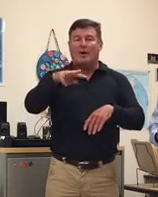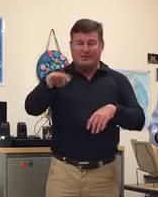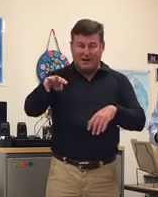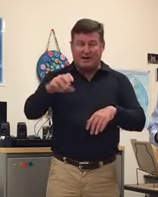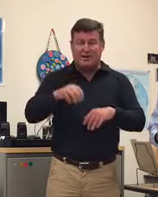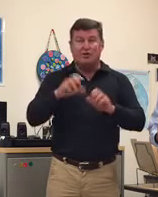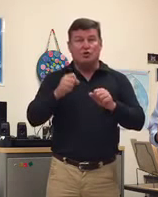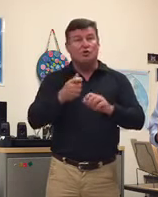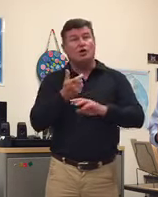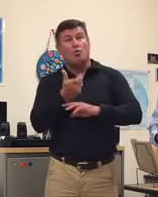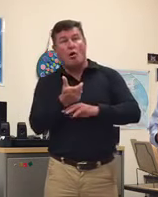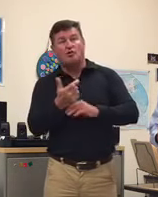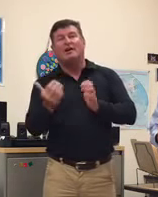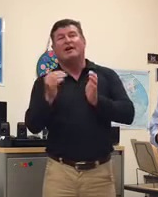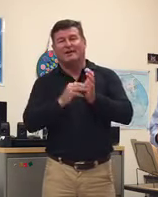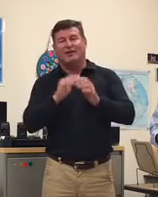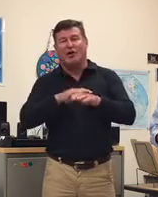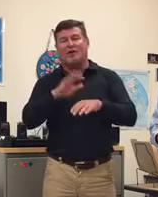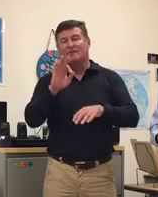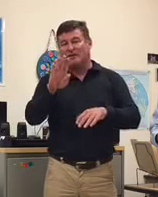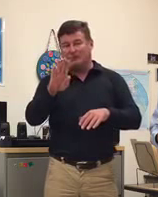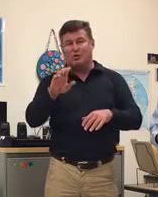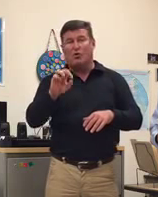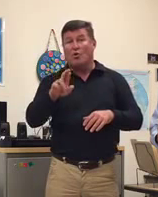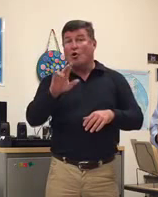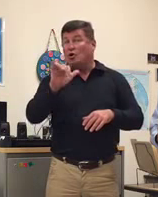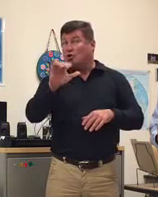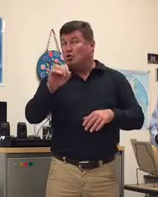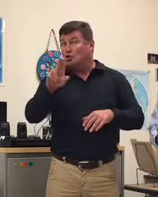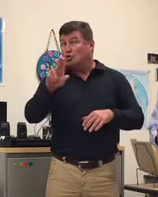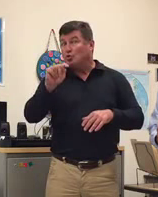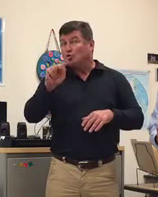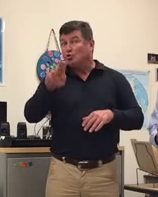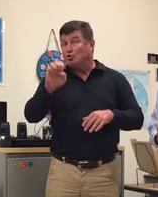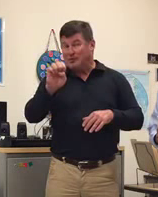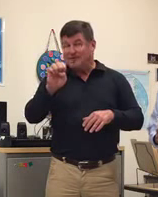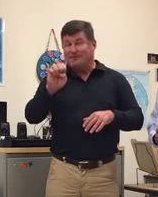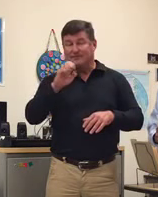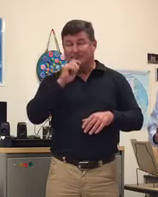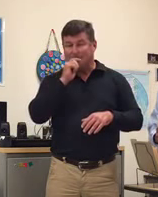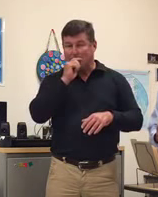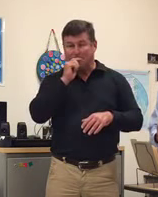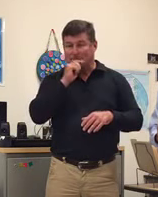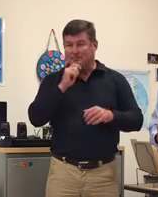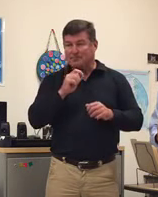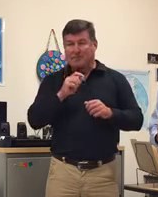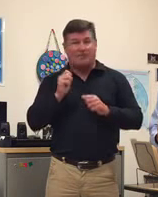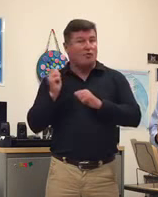on our website, and you'll be able to view it again on Facebook or on YouTube.